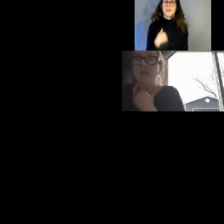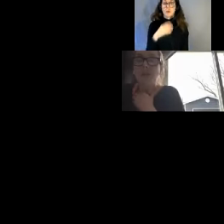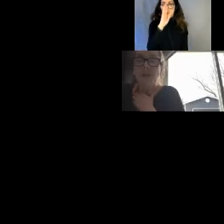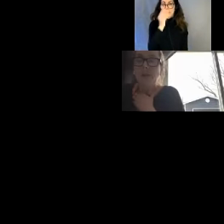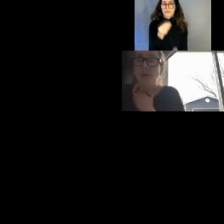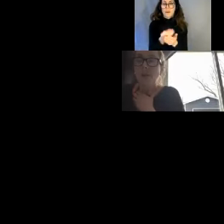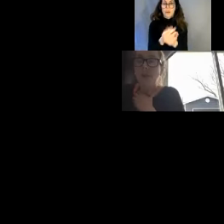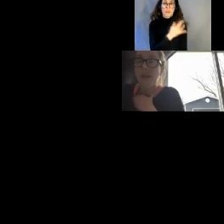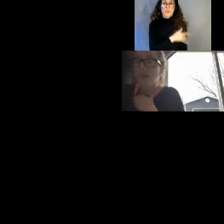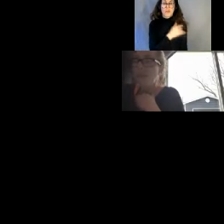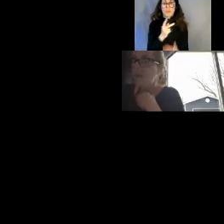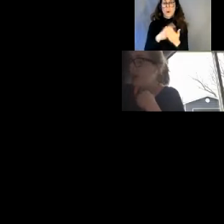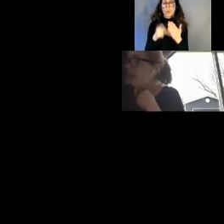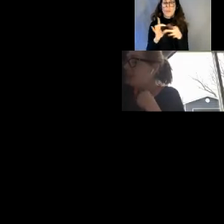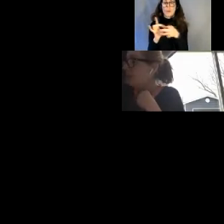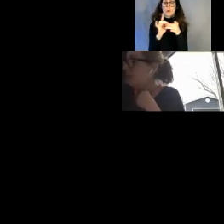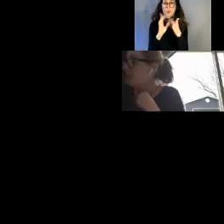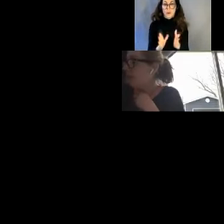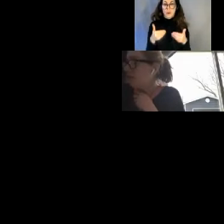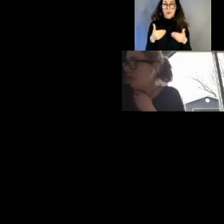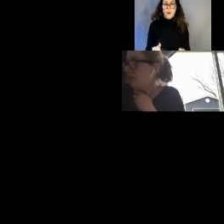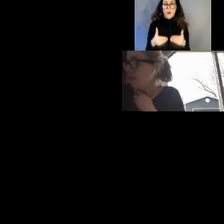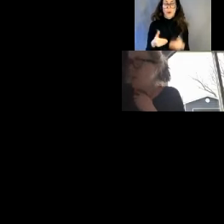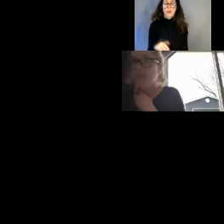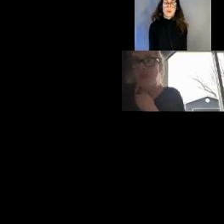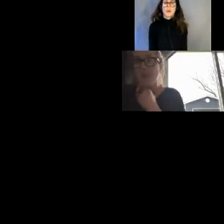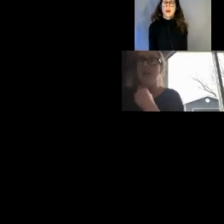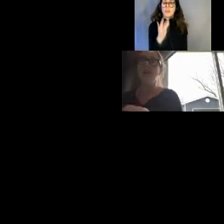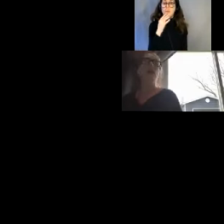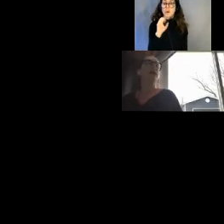one? » SPEAKER: Thank you. My name